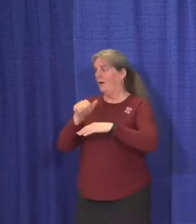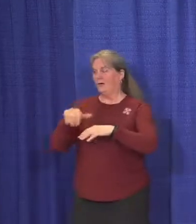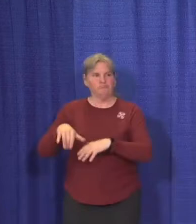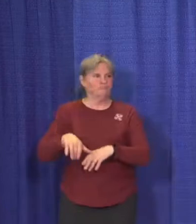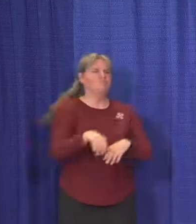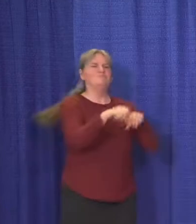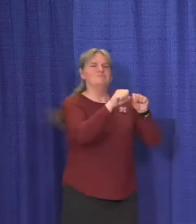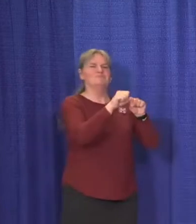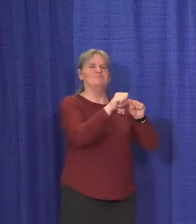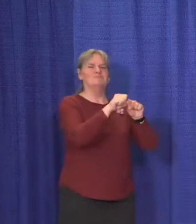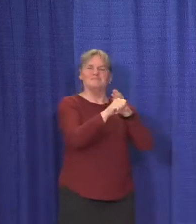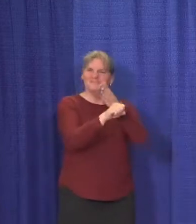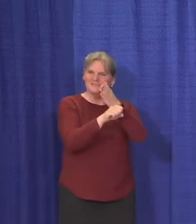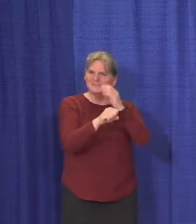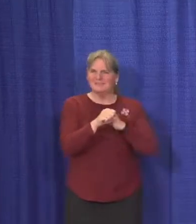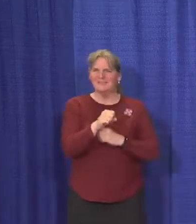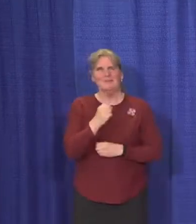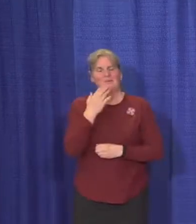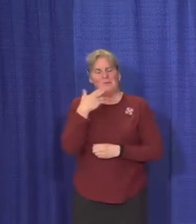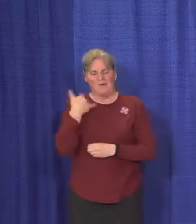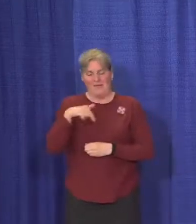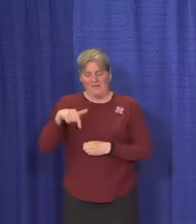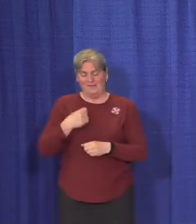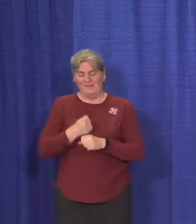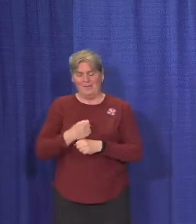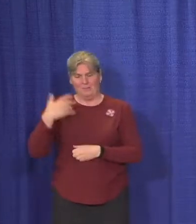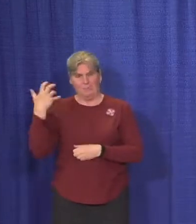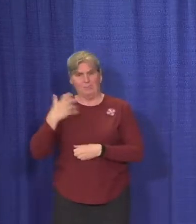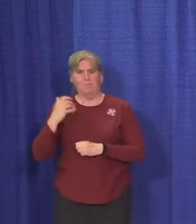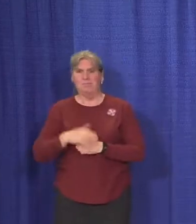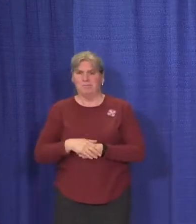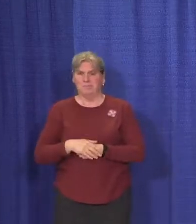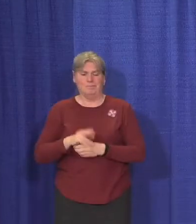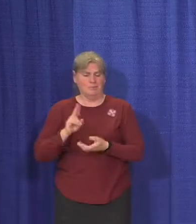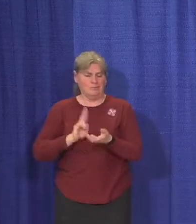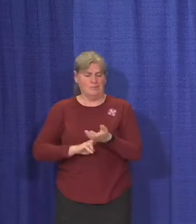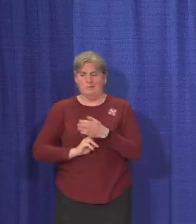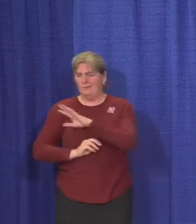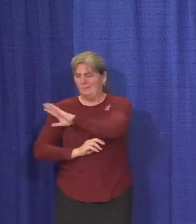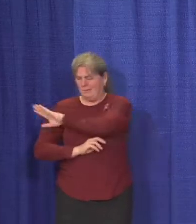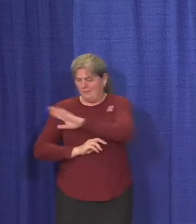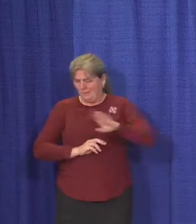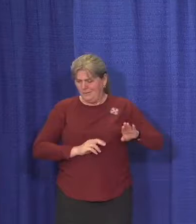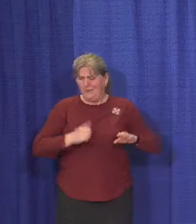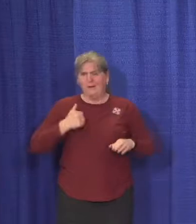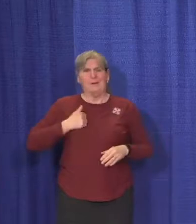we answer the call and surely there's been no year to compare to this one where nurses have